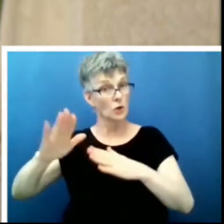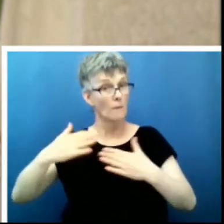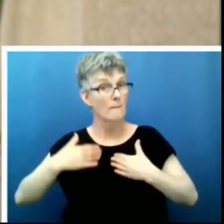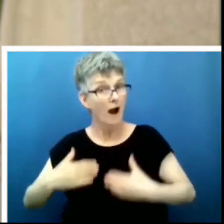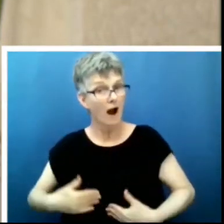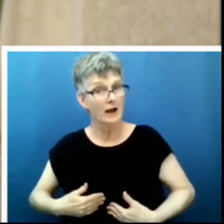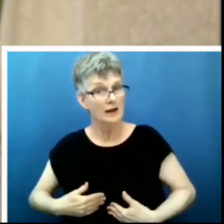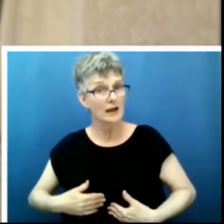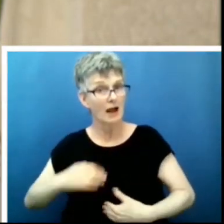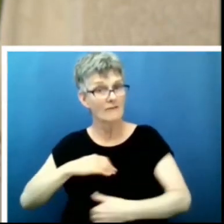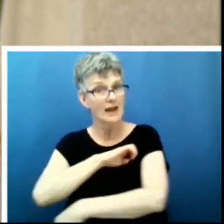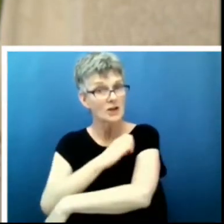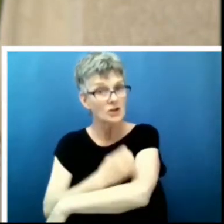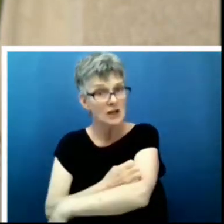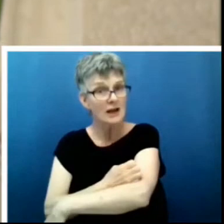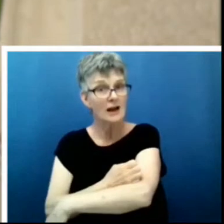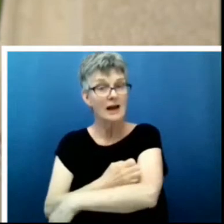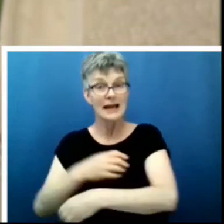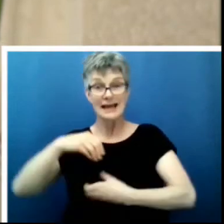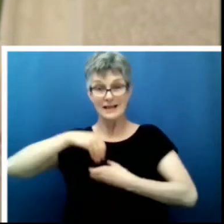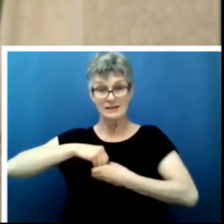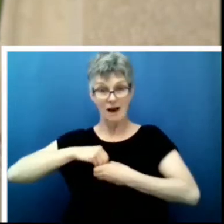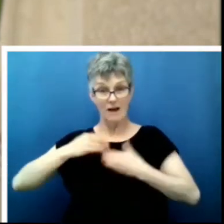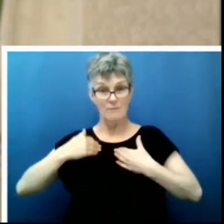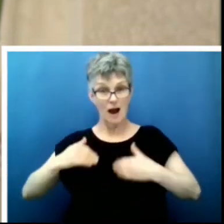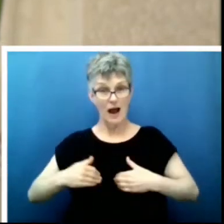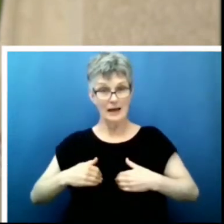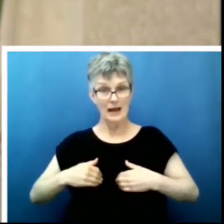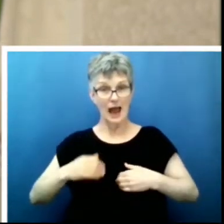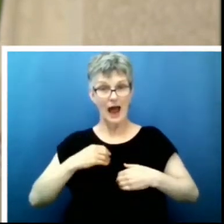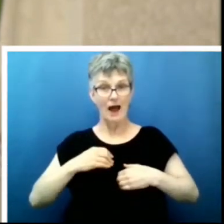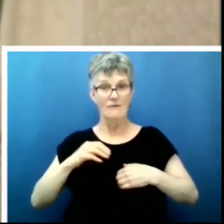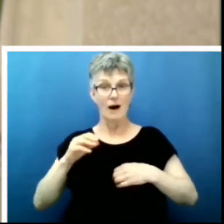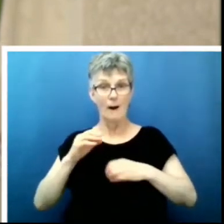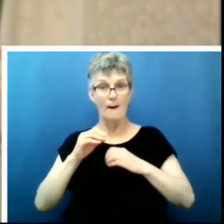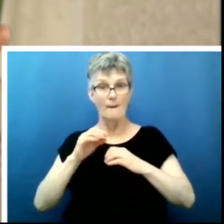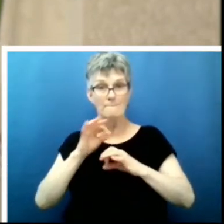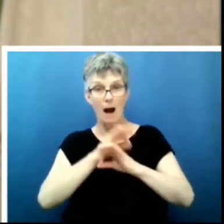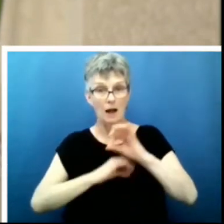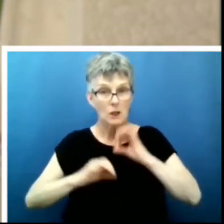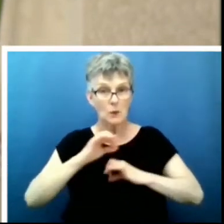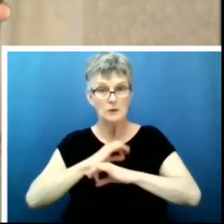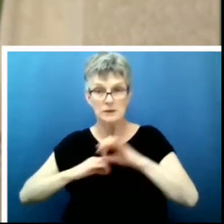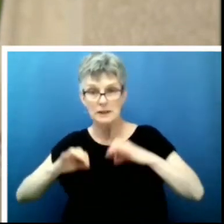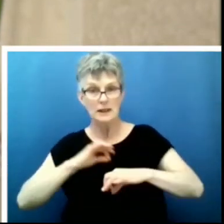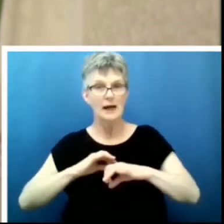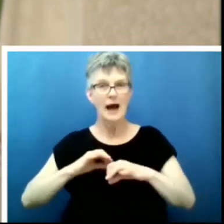atoms and molecules inside at the microscopic level. And energy is just your thoughts, your emotions,